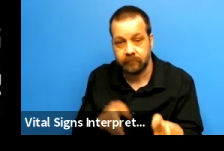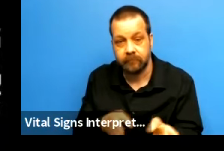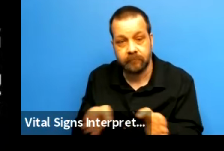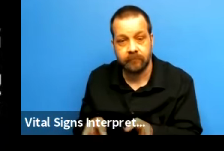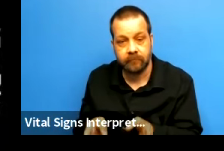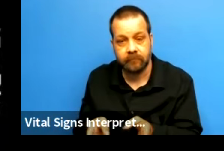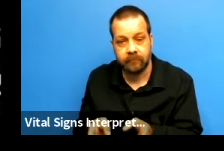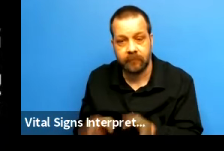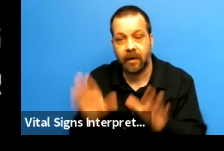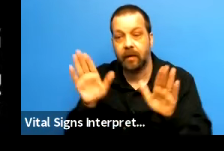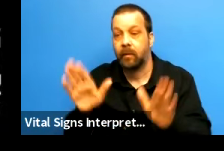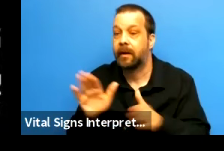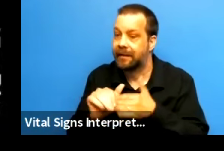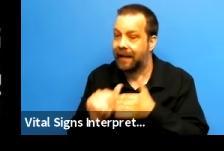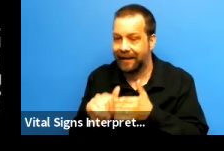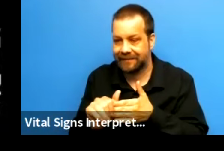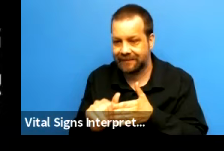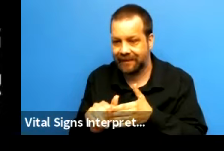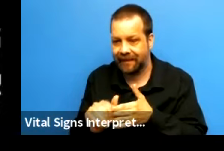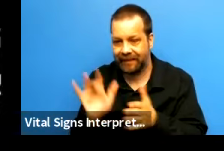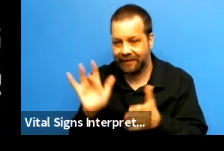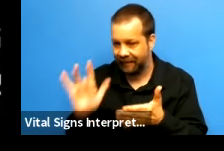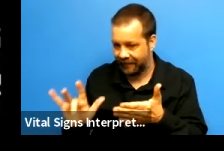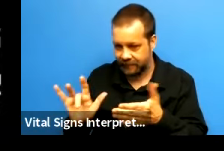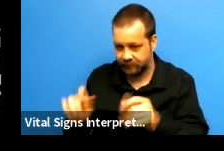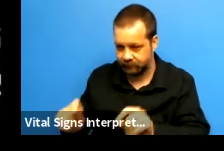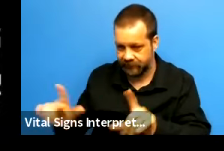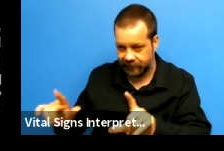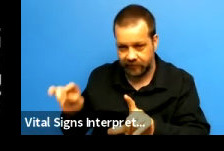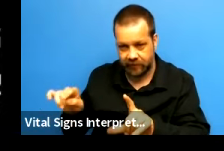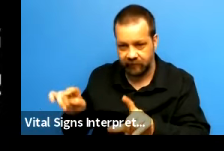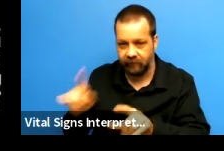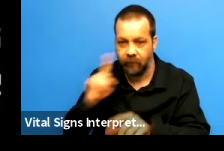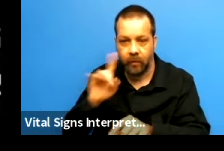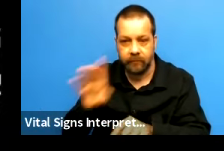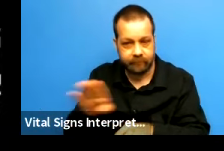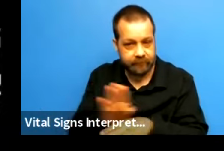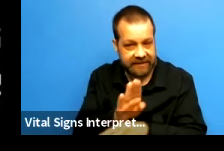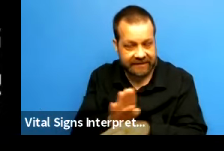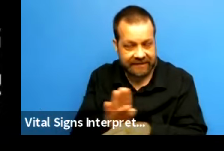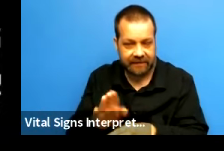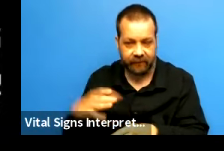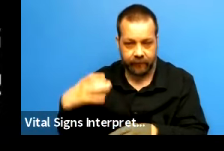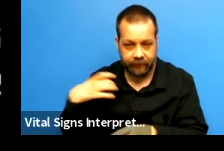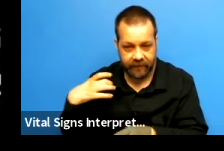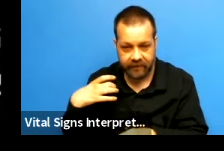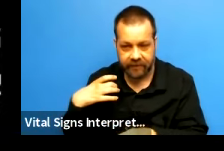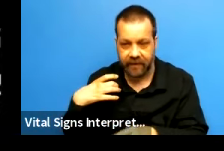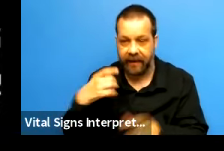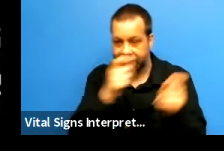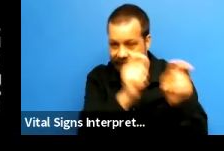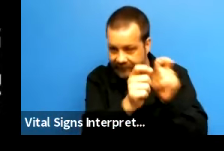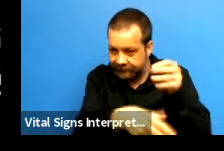Lots of great guidance for employers. It continues to evolve. Lots of great information